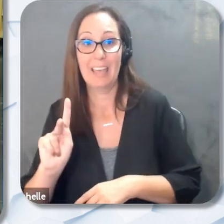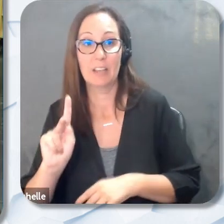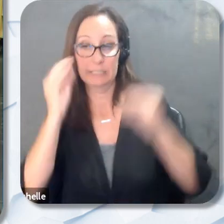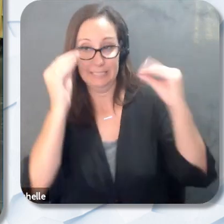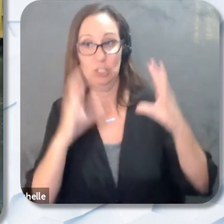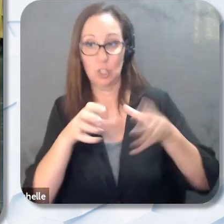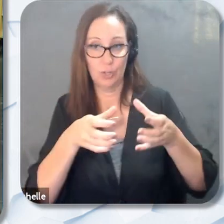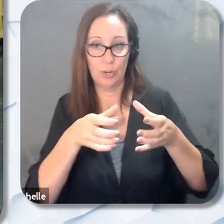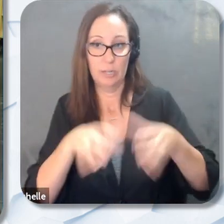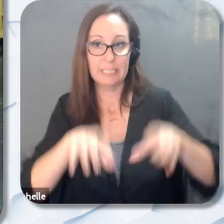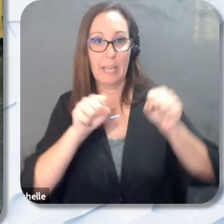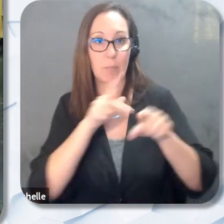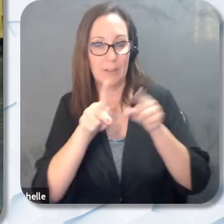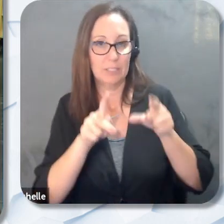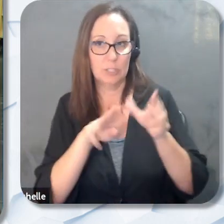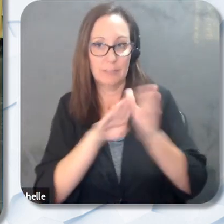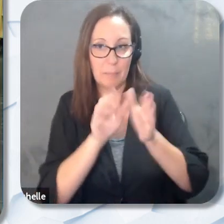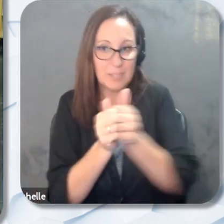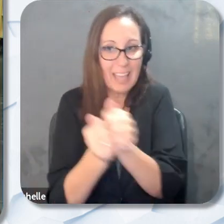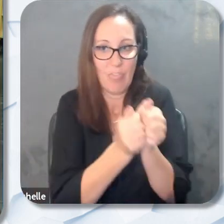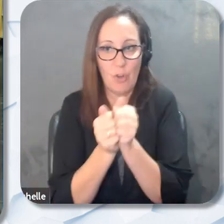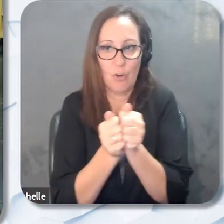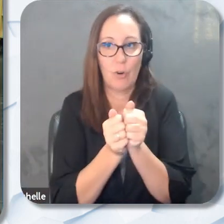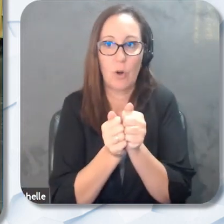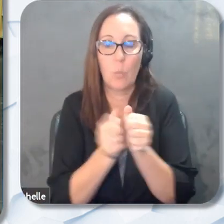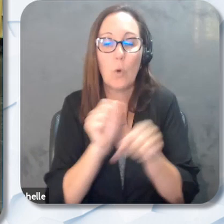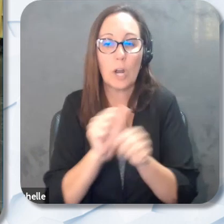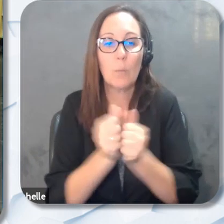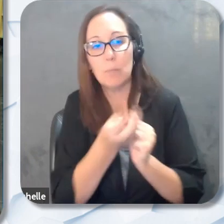professional development together on working with multilingual learners that's supported